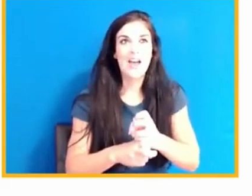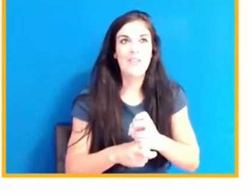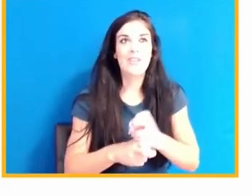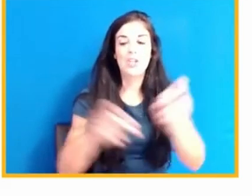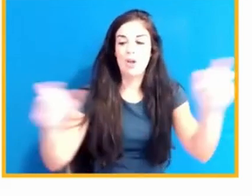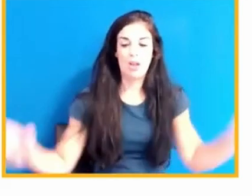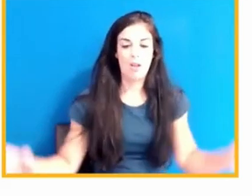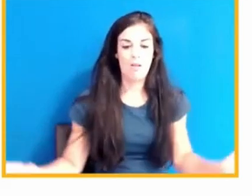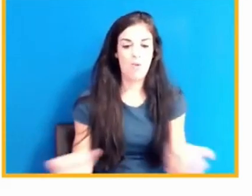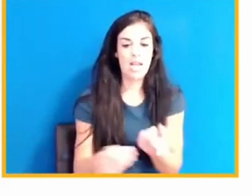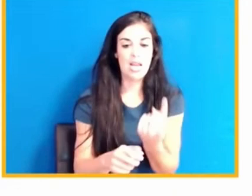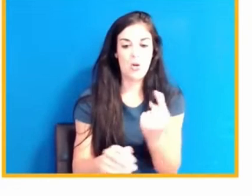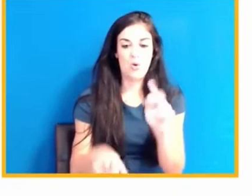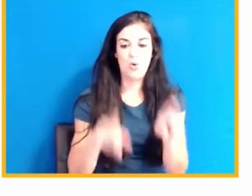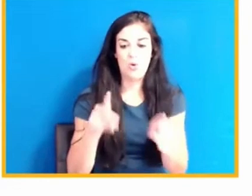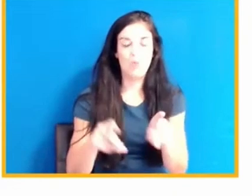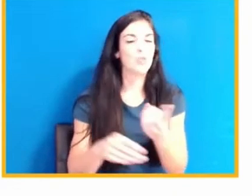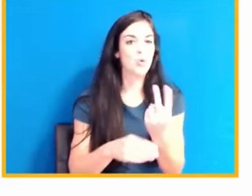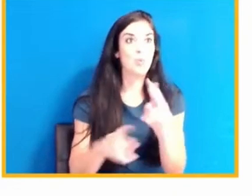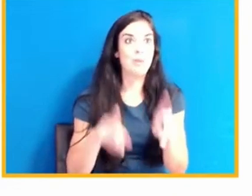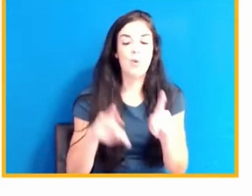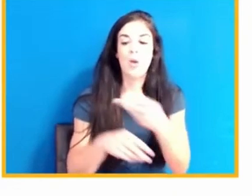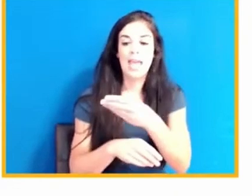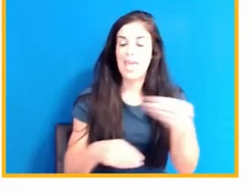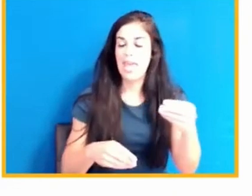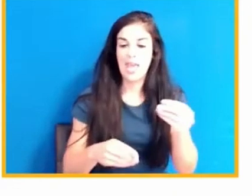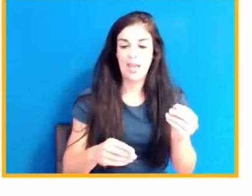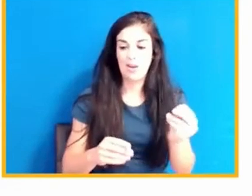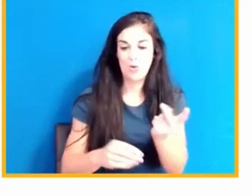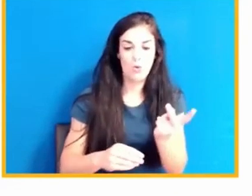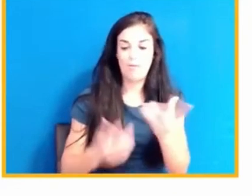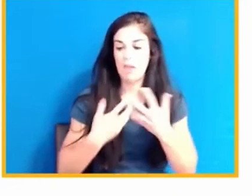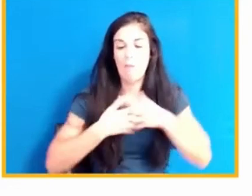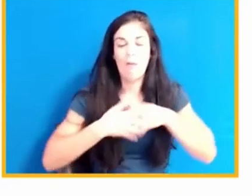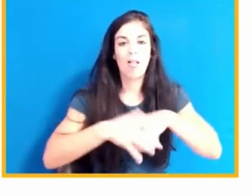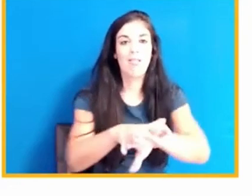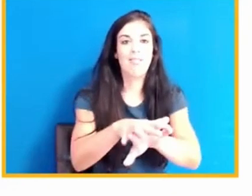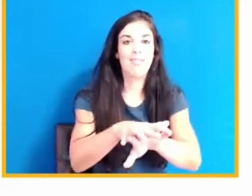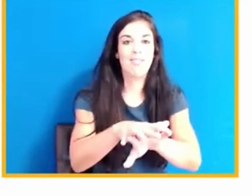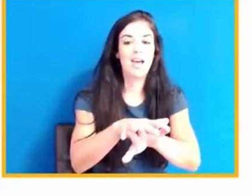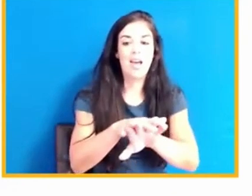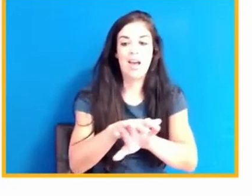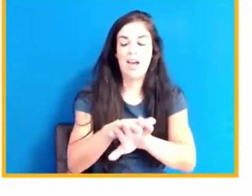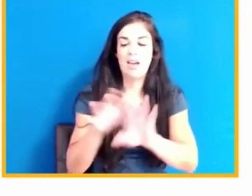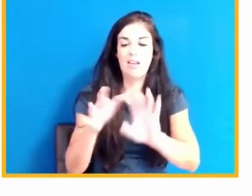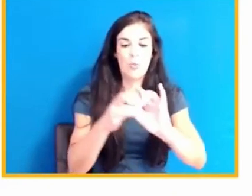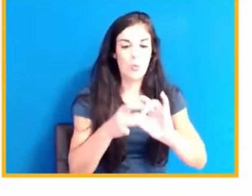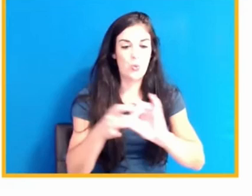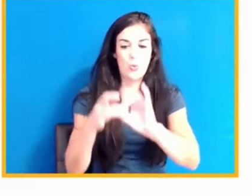and make a very fluent I guess, choreography to make sure everything